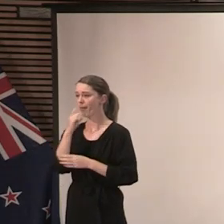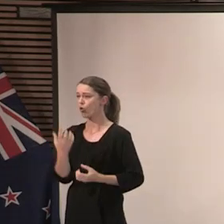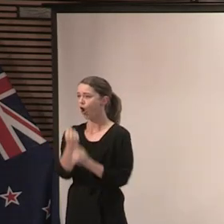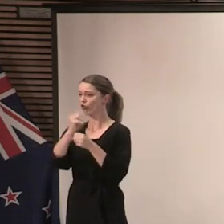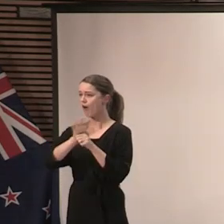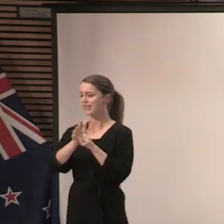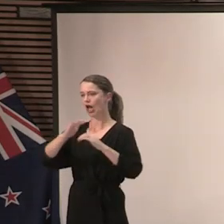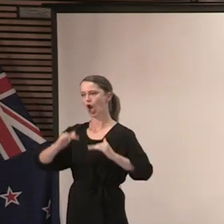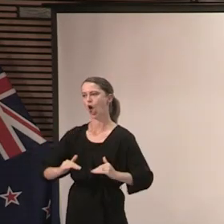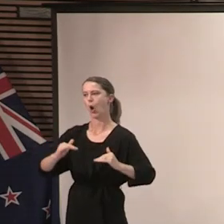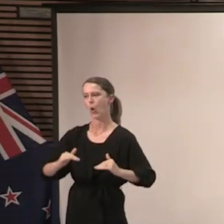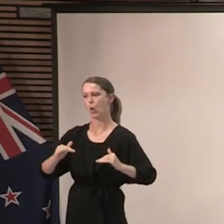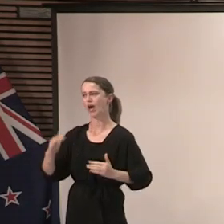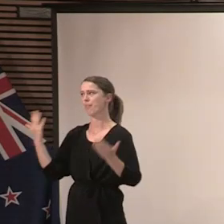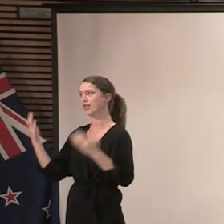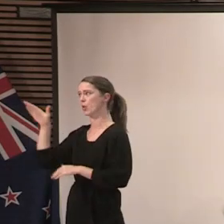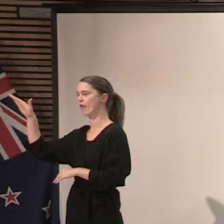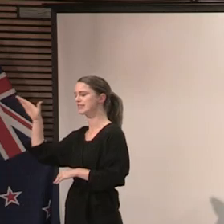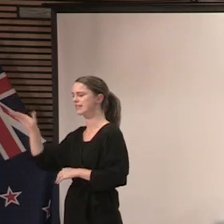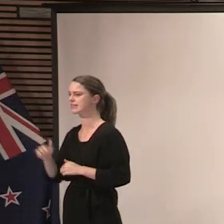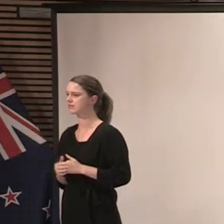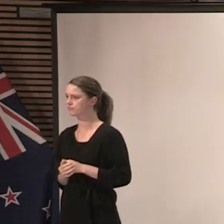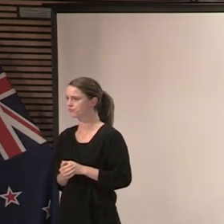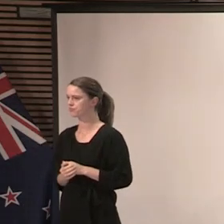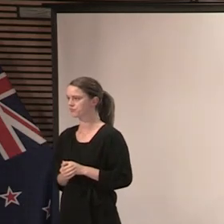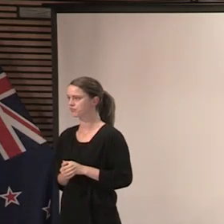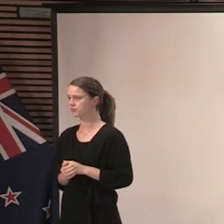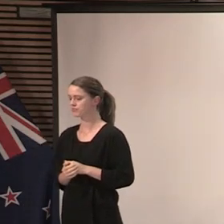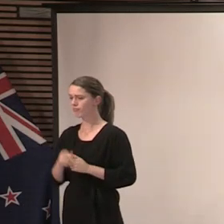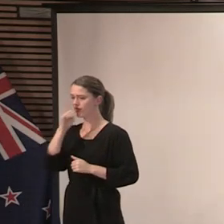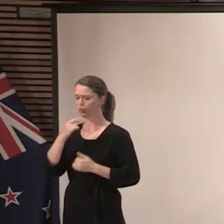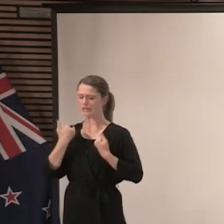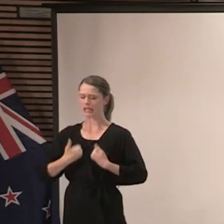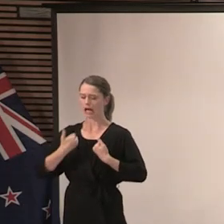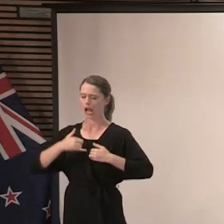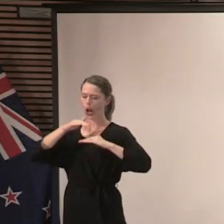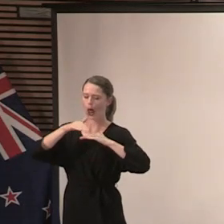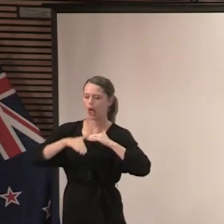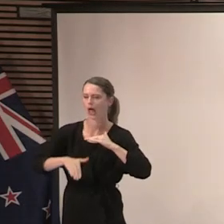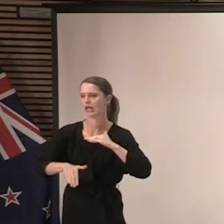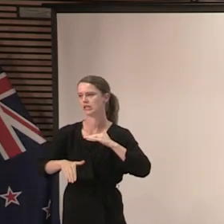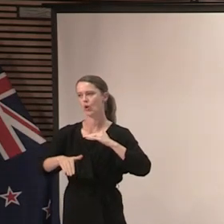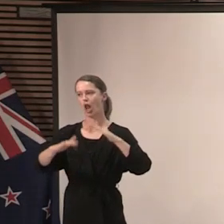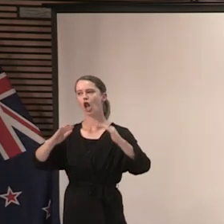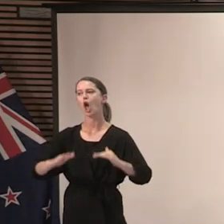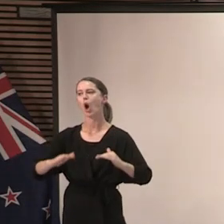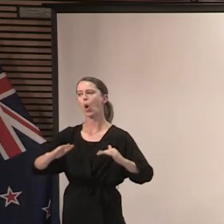lowest number of confirmed cases per 100,000 people in